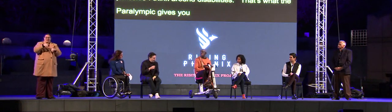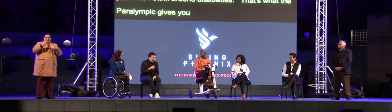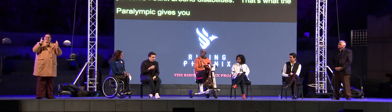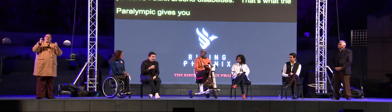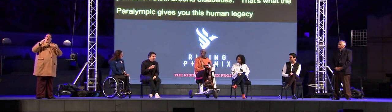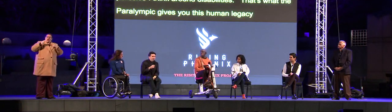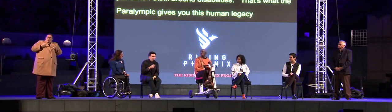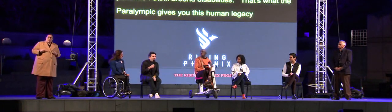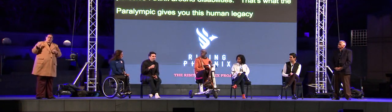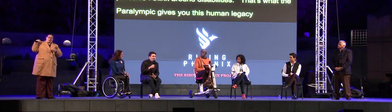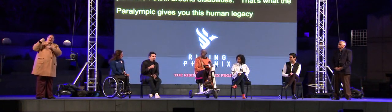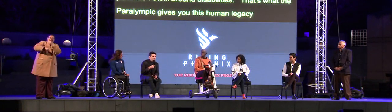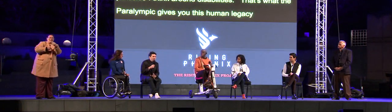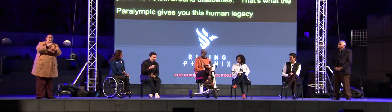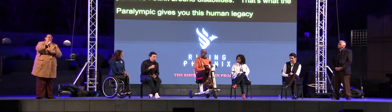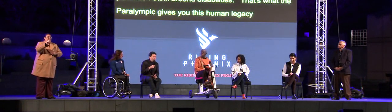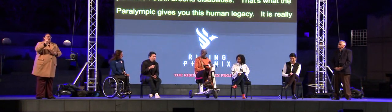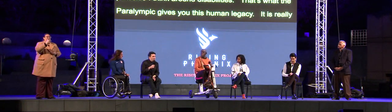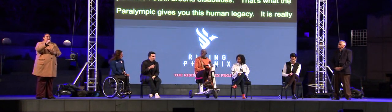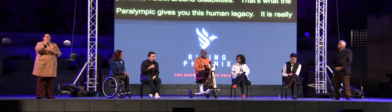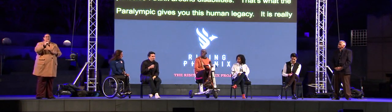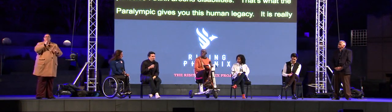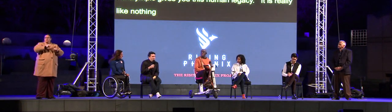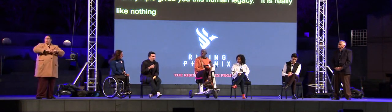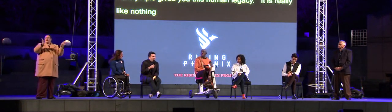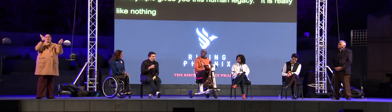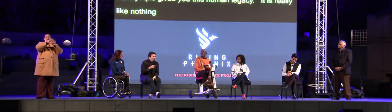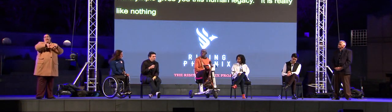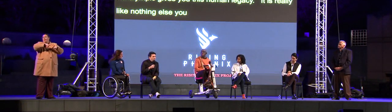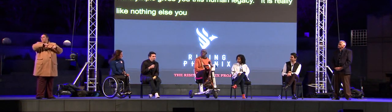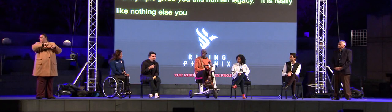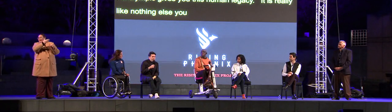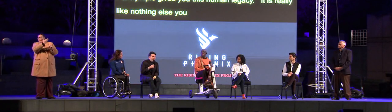That it's really like nothing else you'll ever work on or be part of.